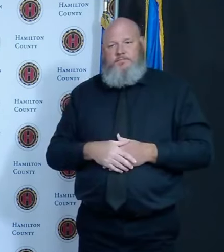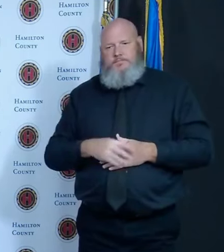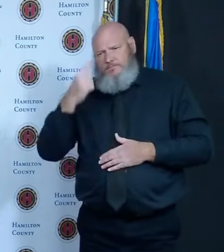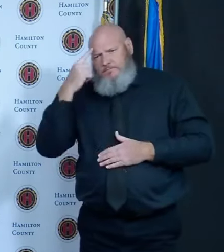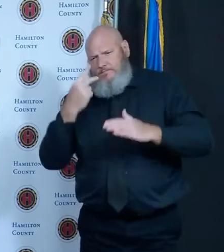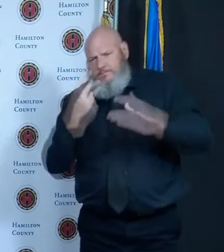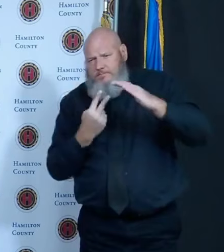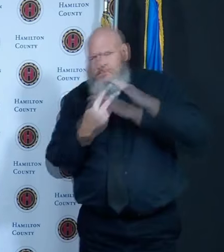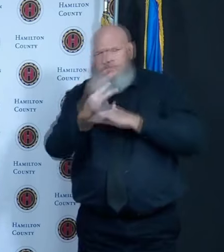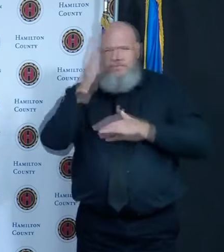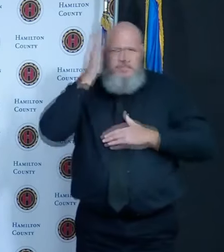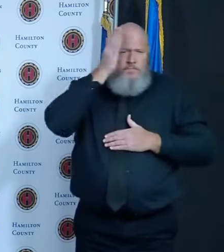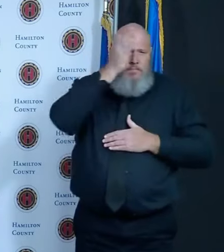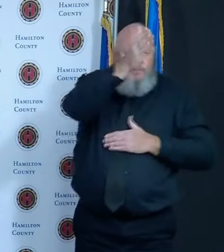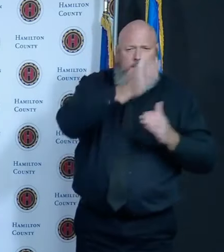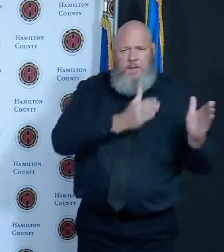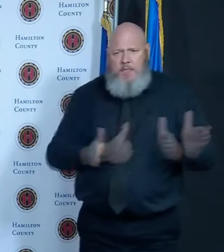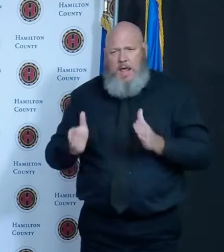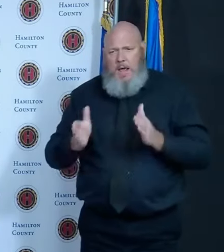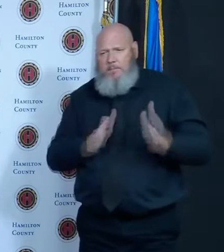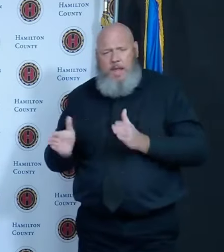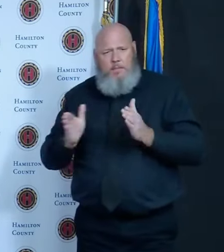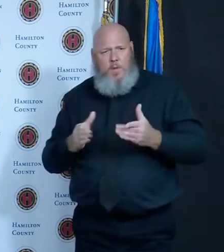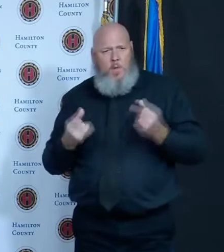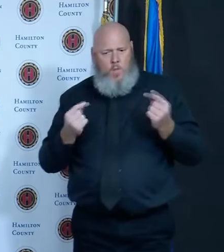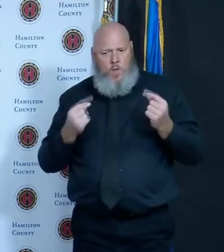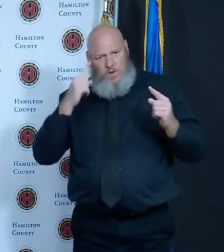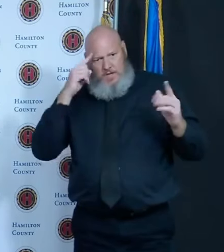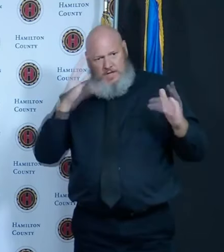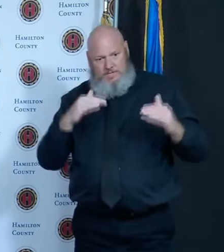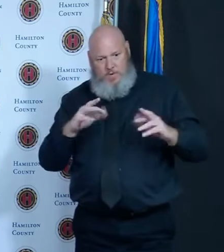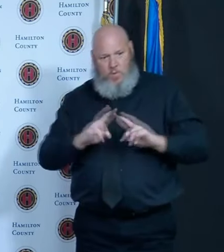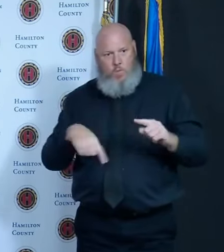what follows and we will prioritize how we can tee up that work and invest in